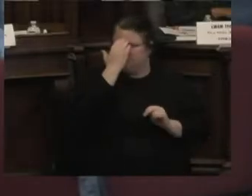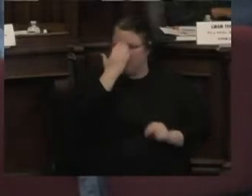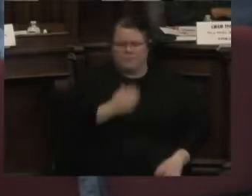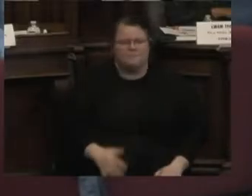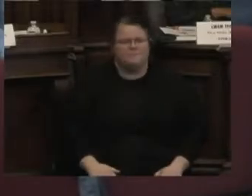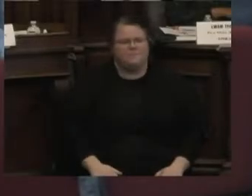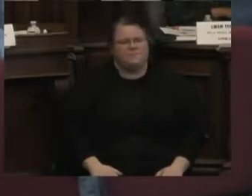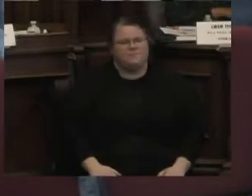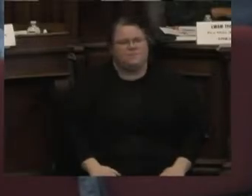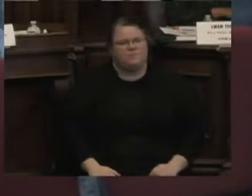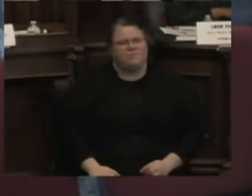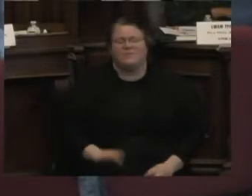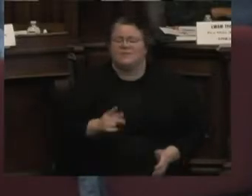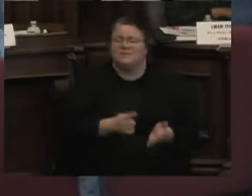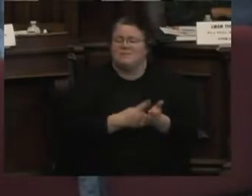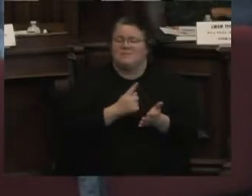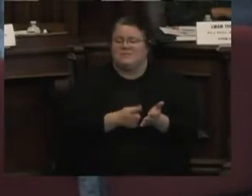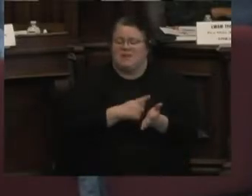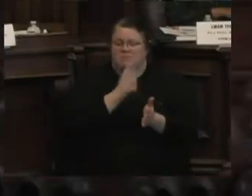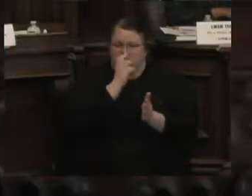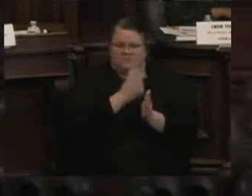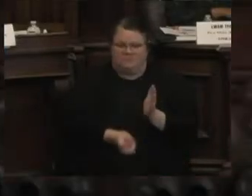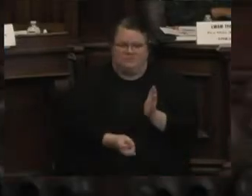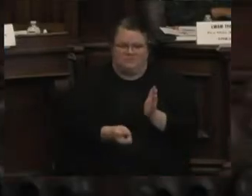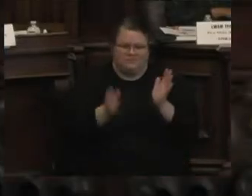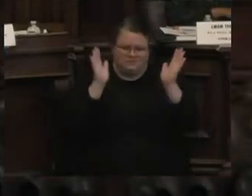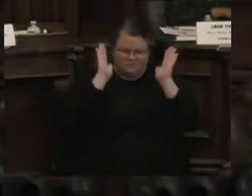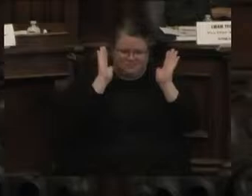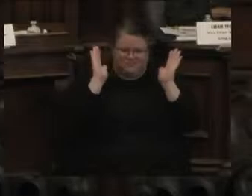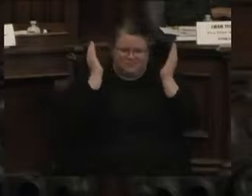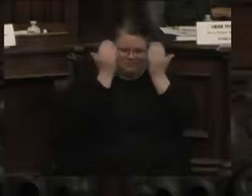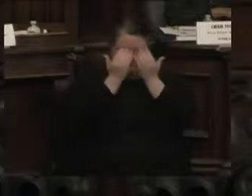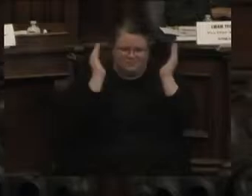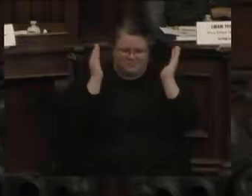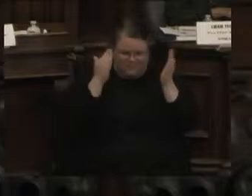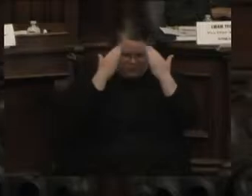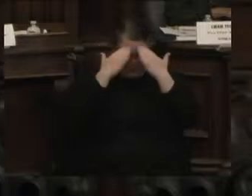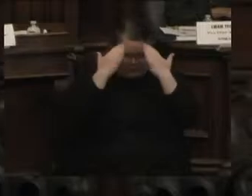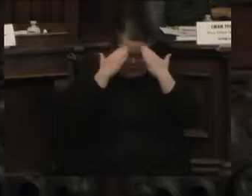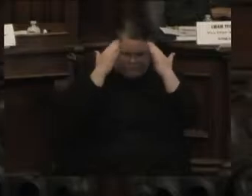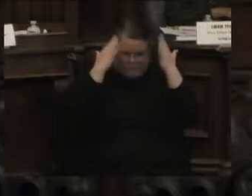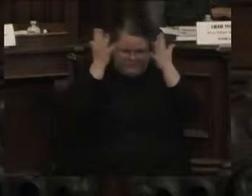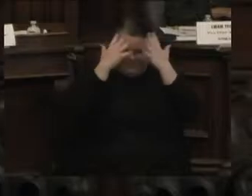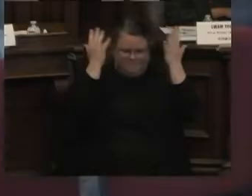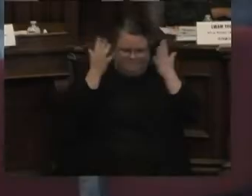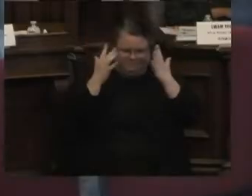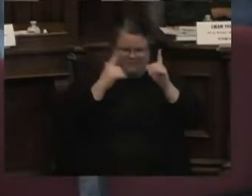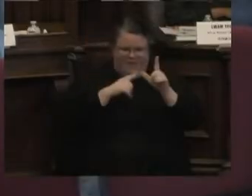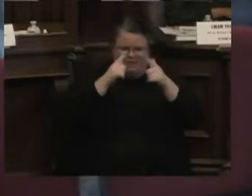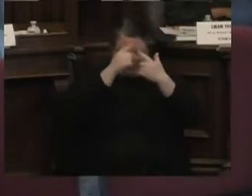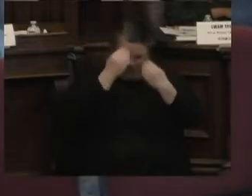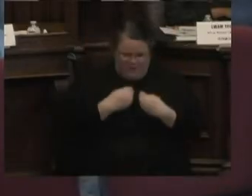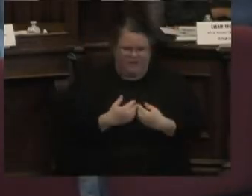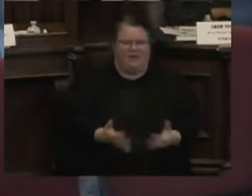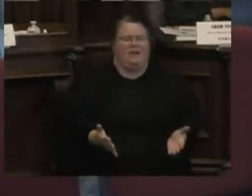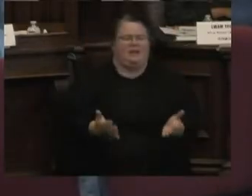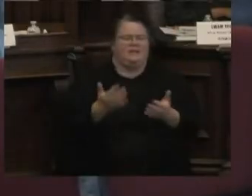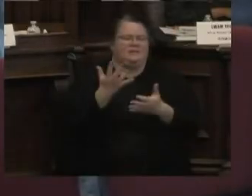adding that clarity because that's really important for the public to know. You know, sometimes you get so entrenched